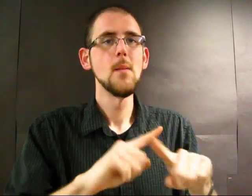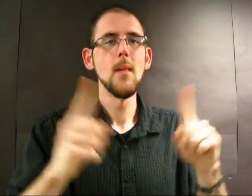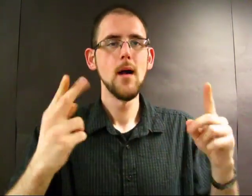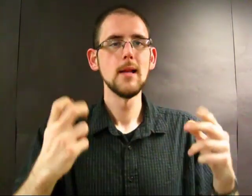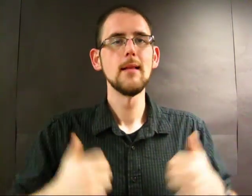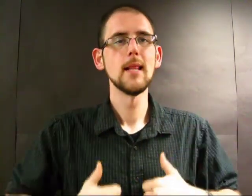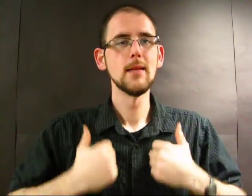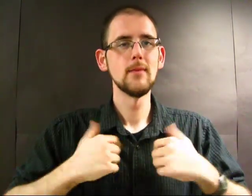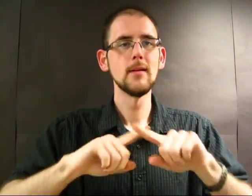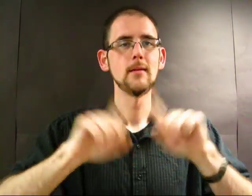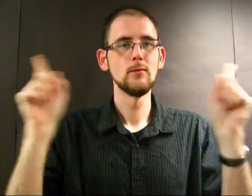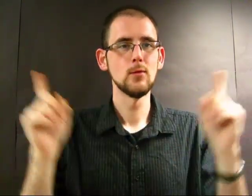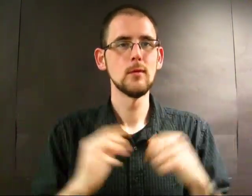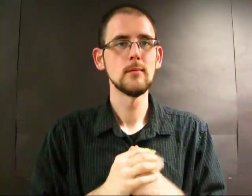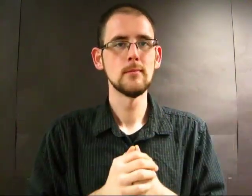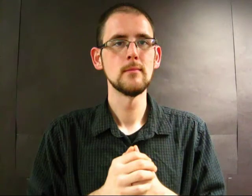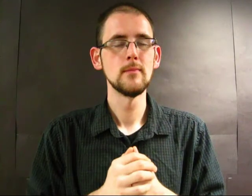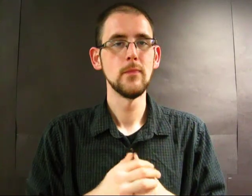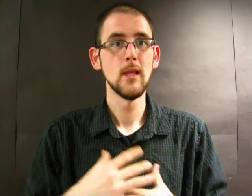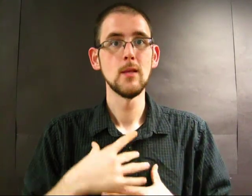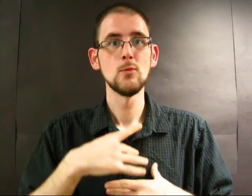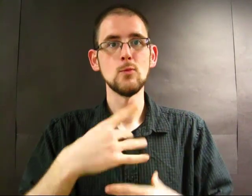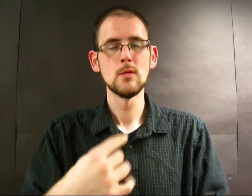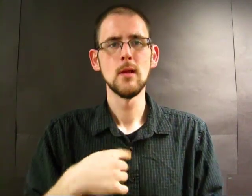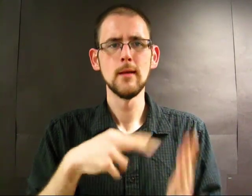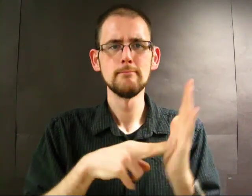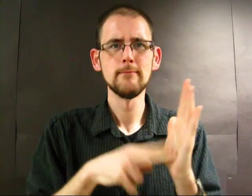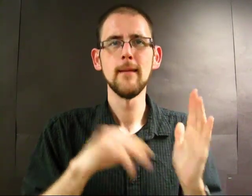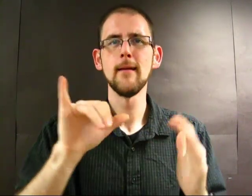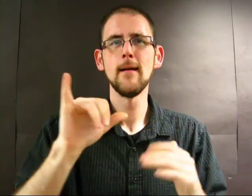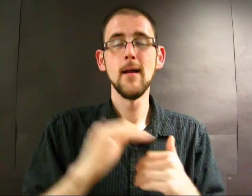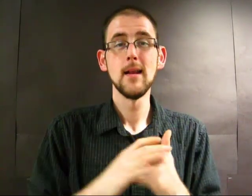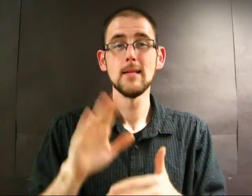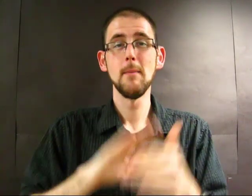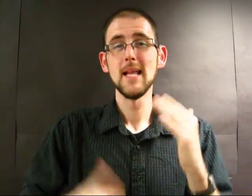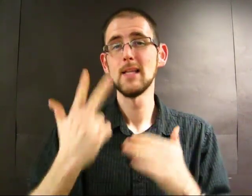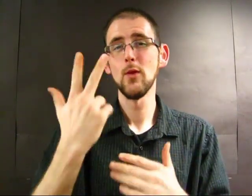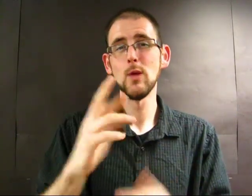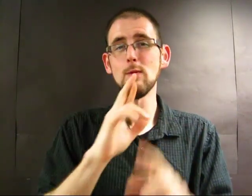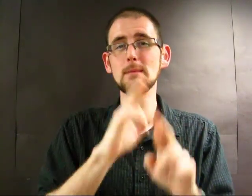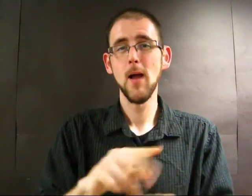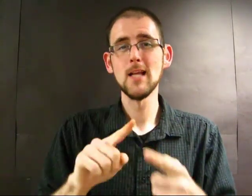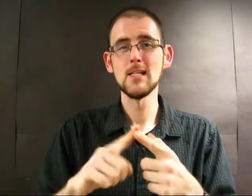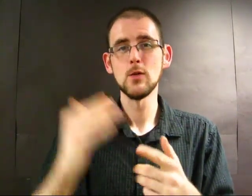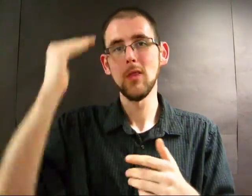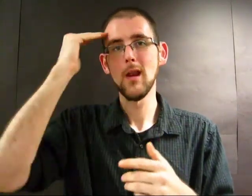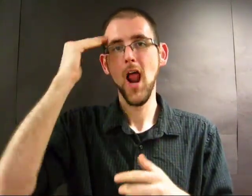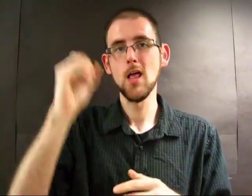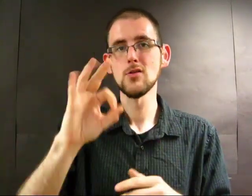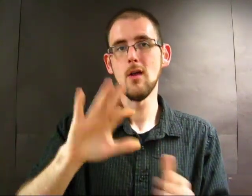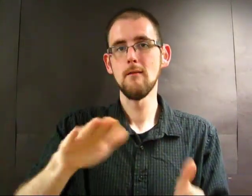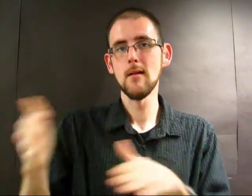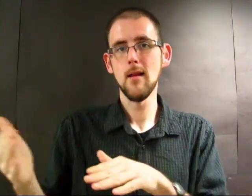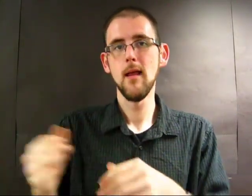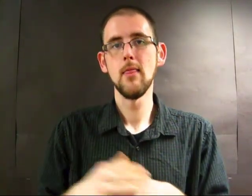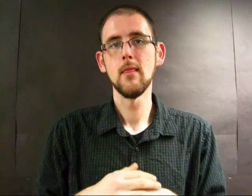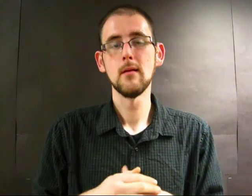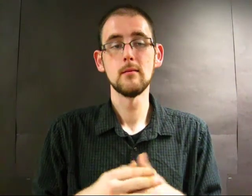But this time around, he makes different choices. It's very interesting and seems to really be about three basic responses to the foreknowledge of death.